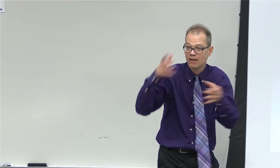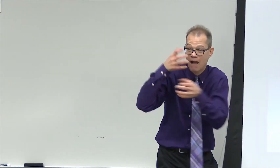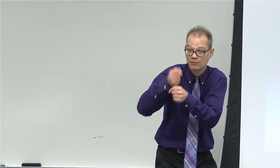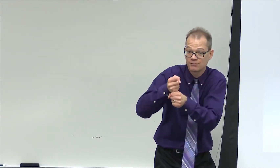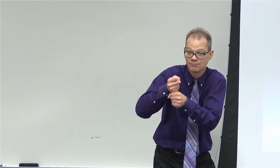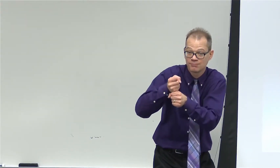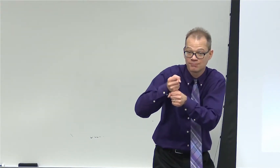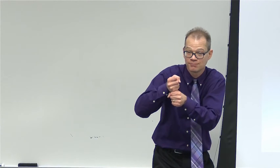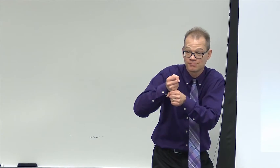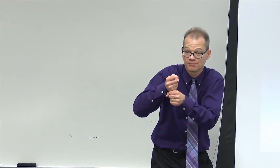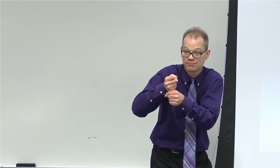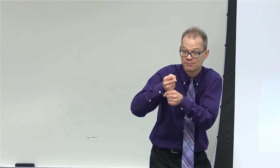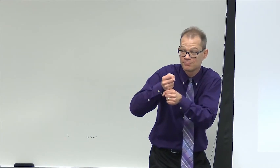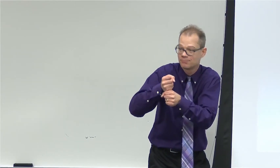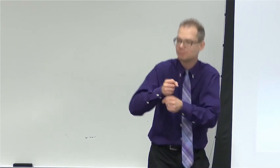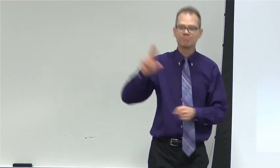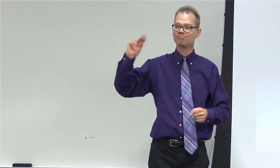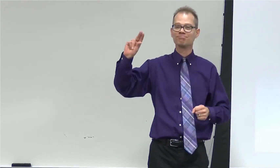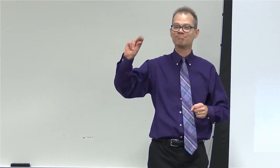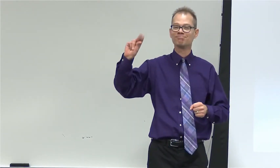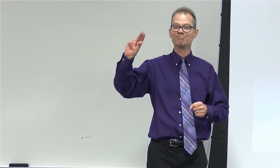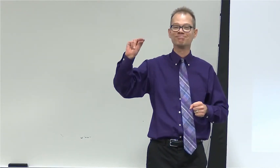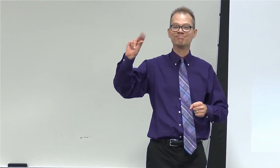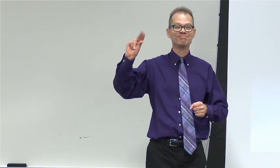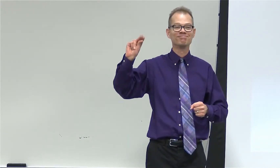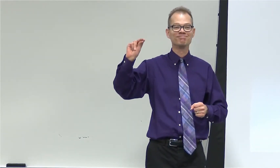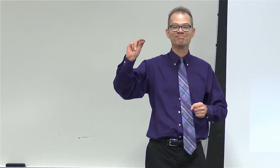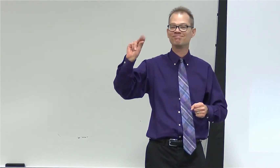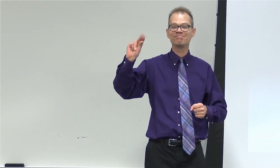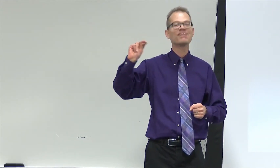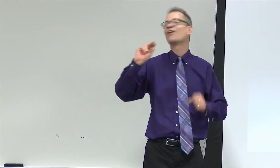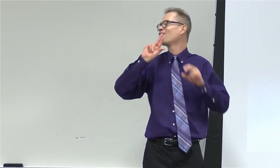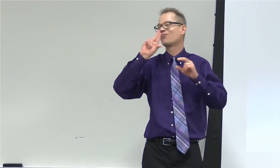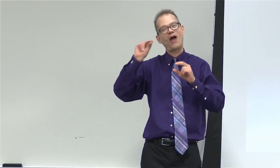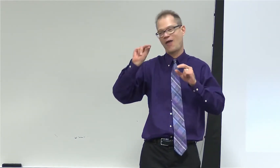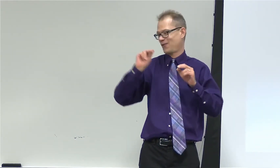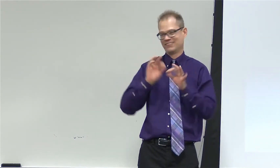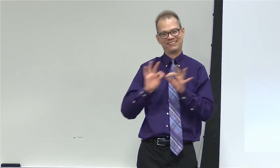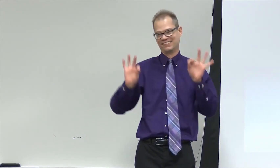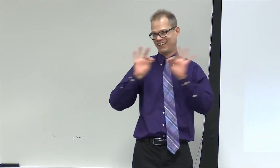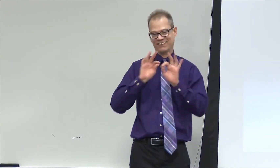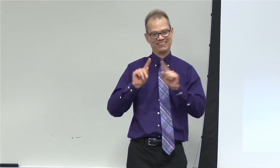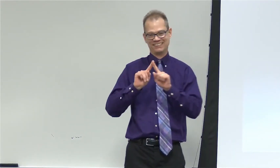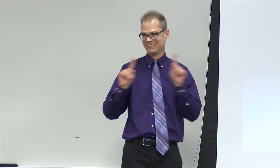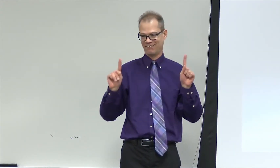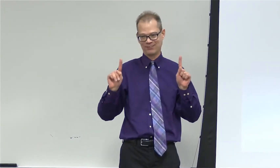But confidence, talking about confidence... Ha ha ha! There was no significant difference